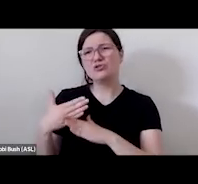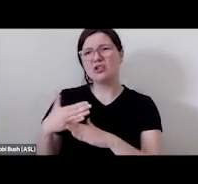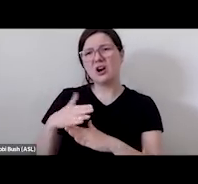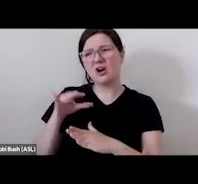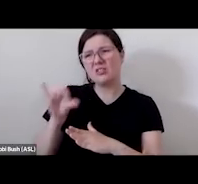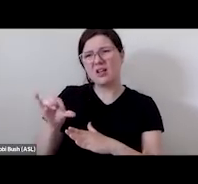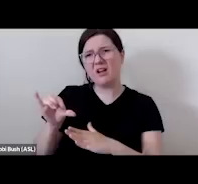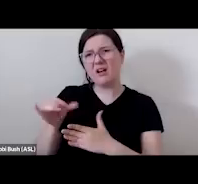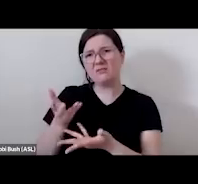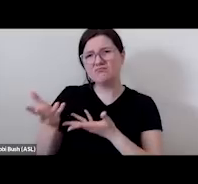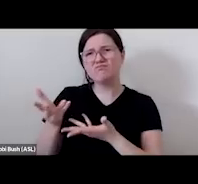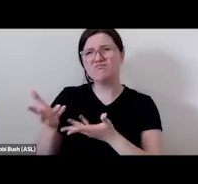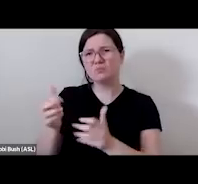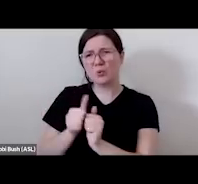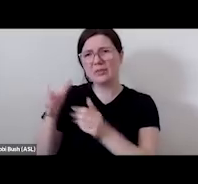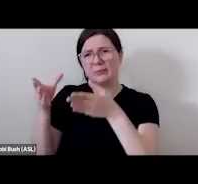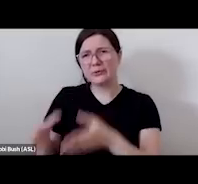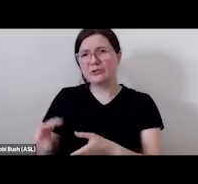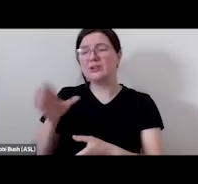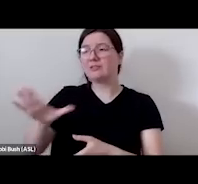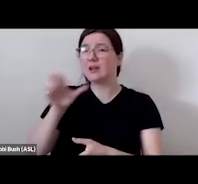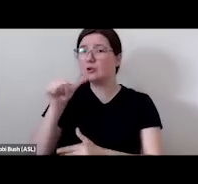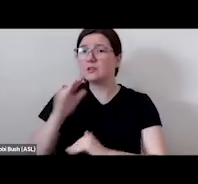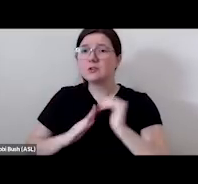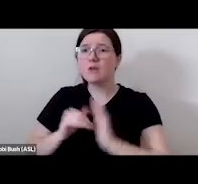And that of course is part of exposure therapy, enlisting